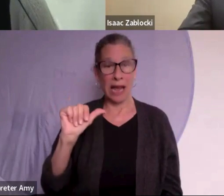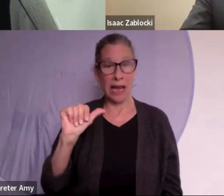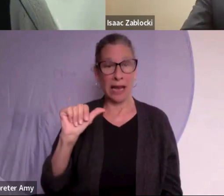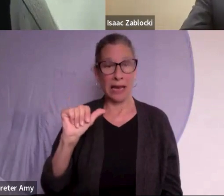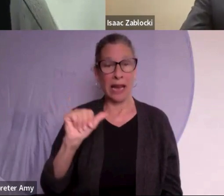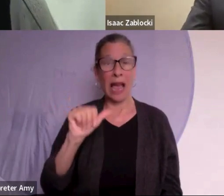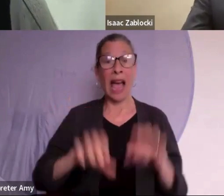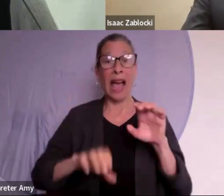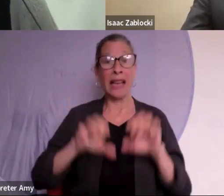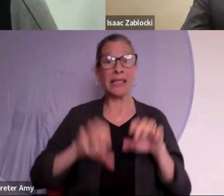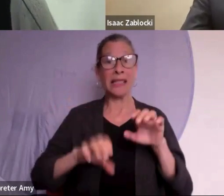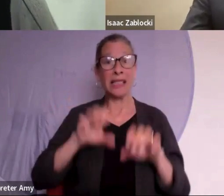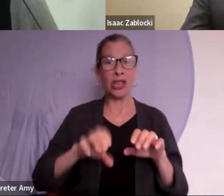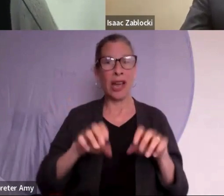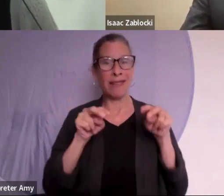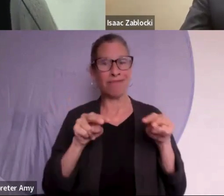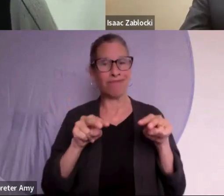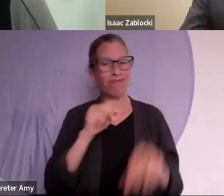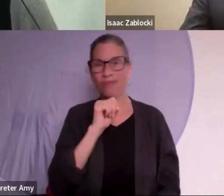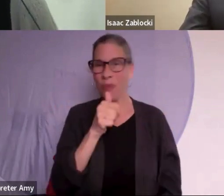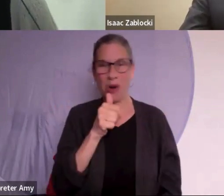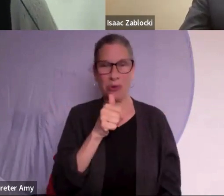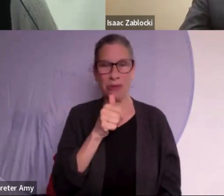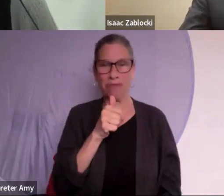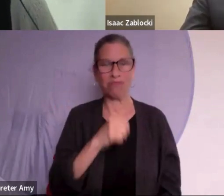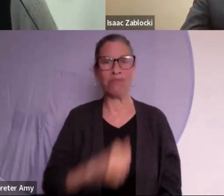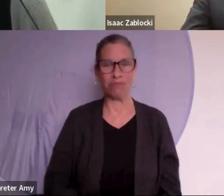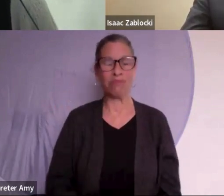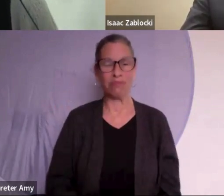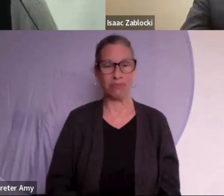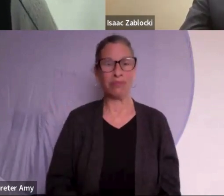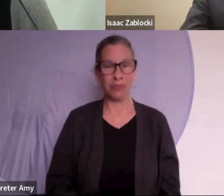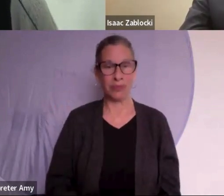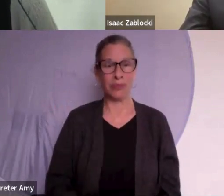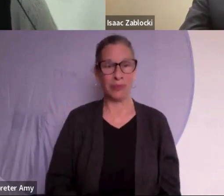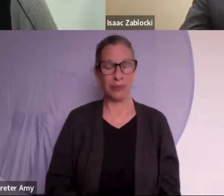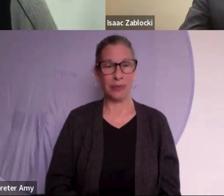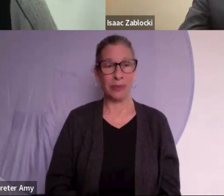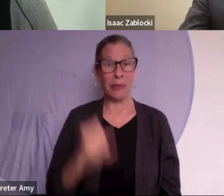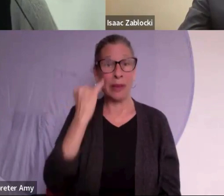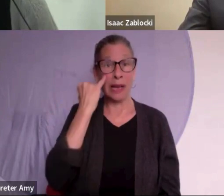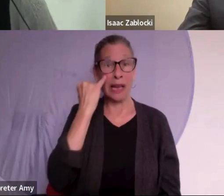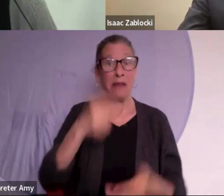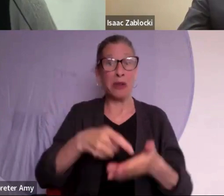closely monitored for questions. If you require video to sign